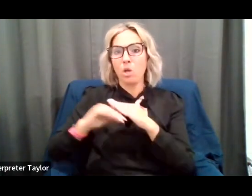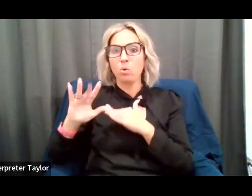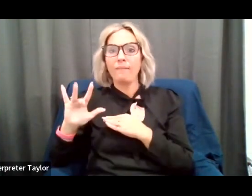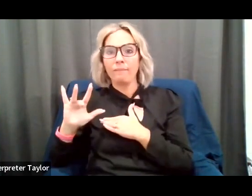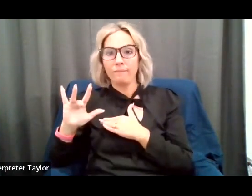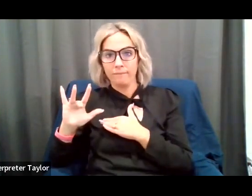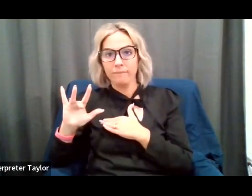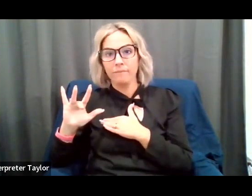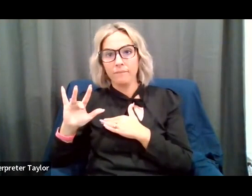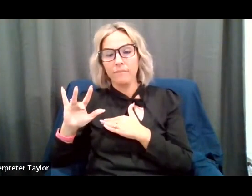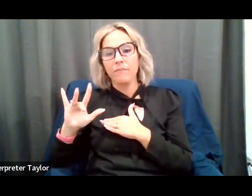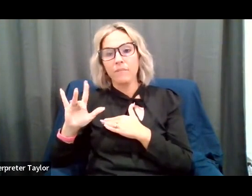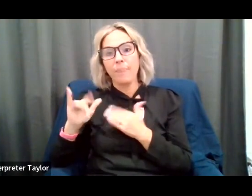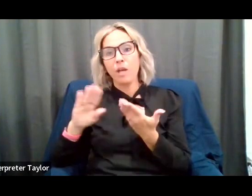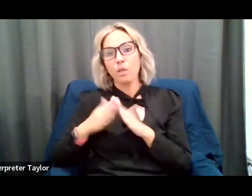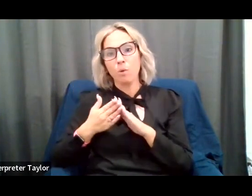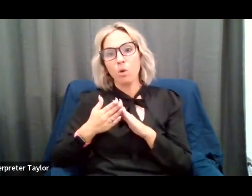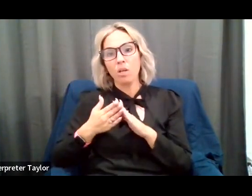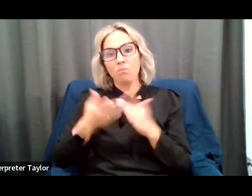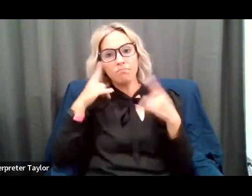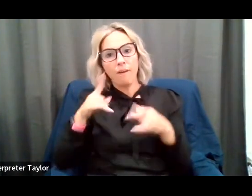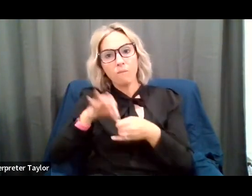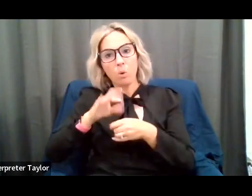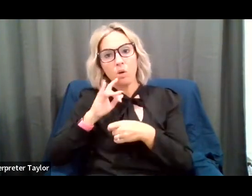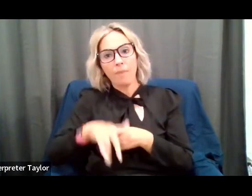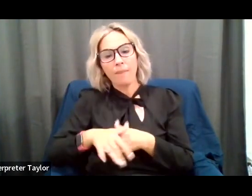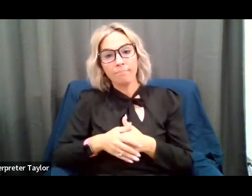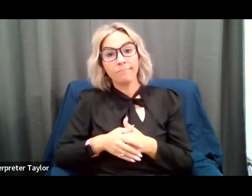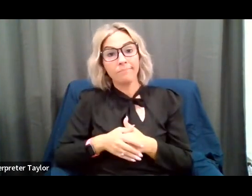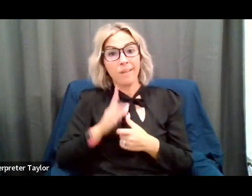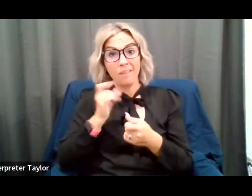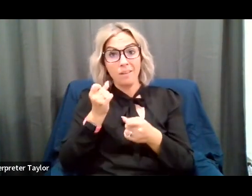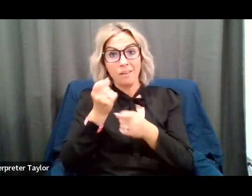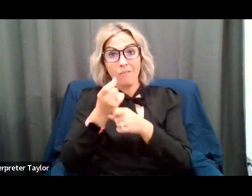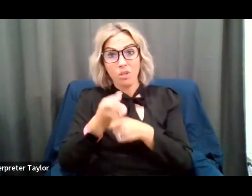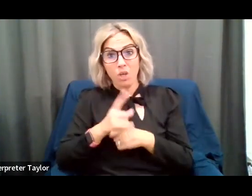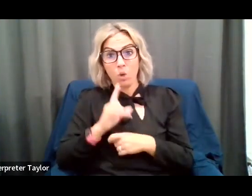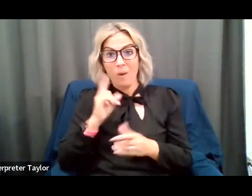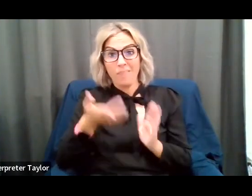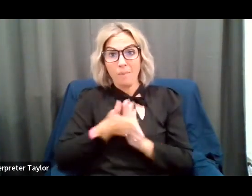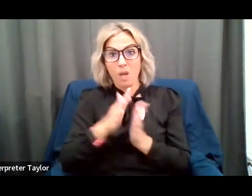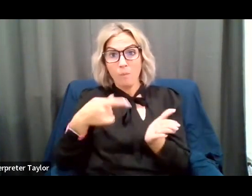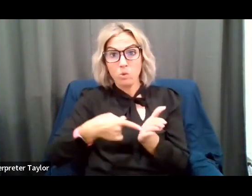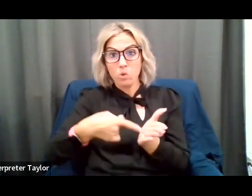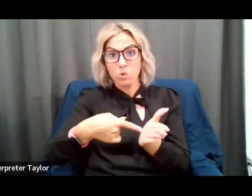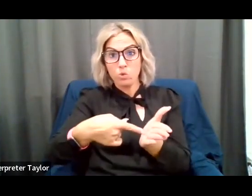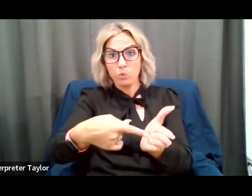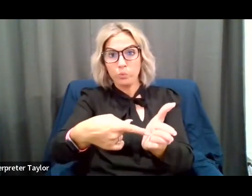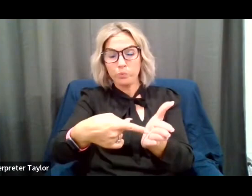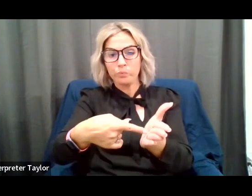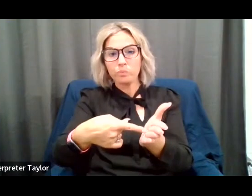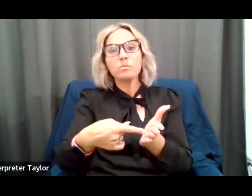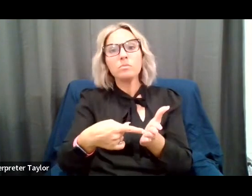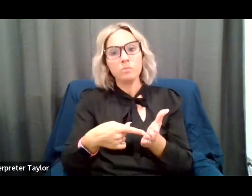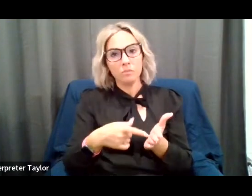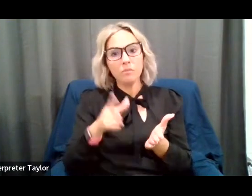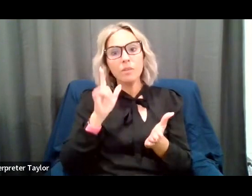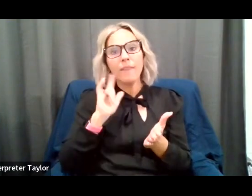which is what the community voted on. Then each year as these Bonds come due, as you-as you mentioned, sir, That's what then gets paid back to